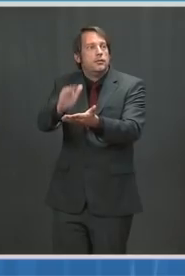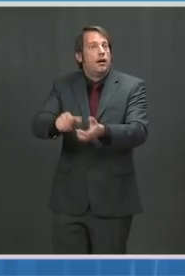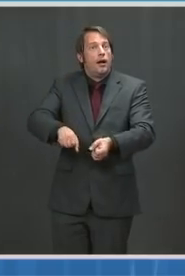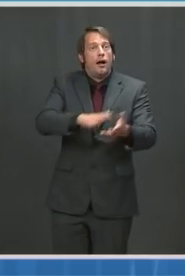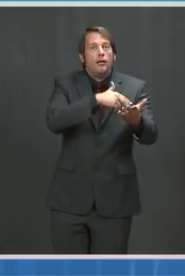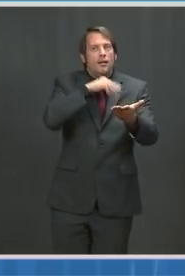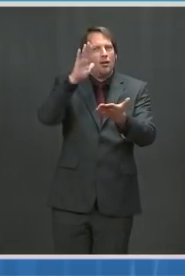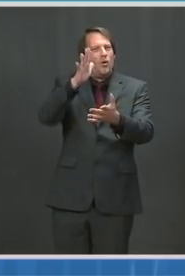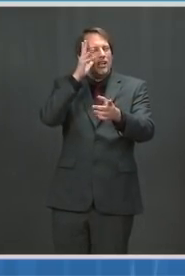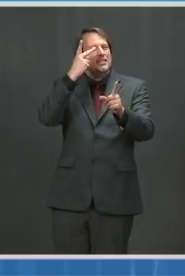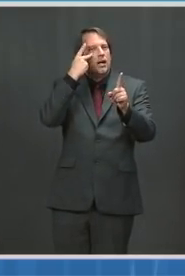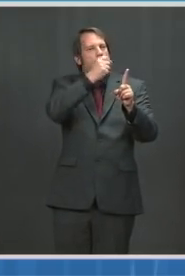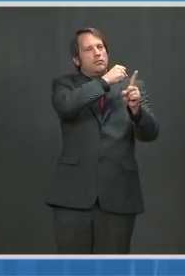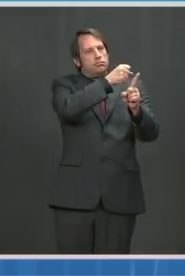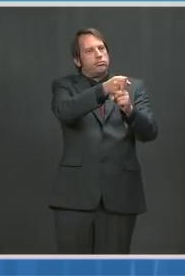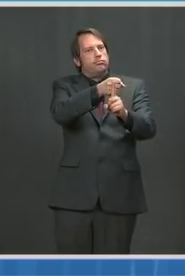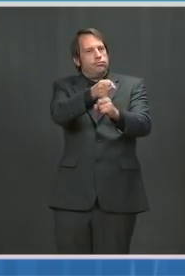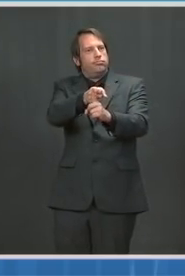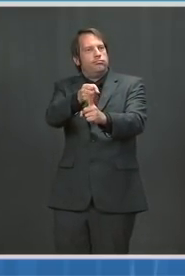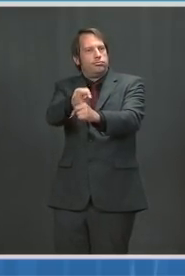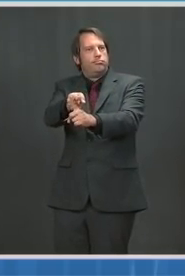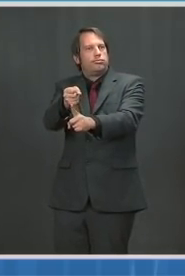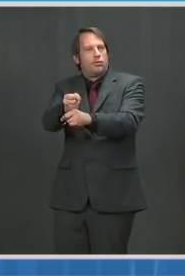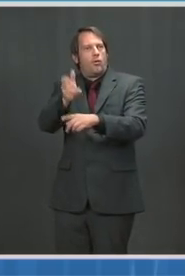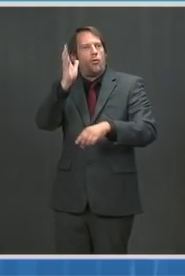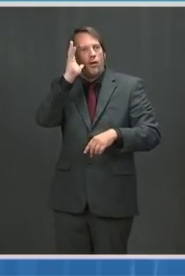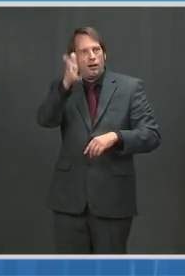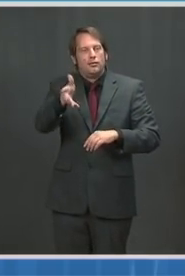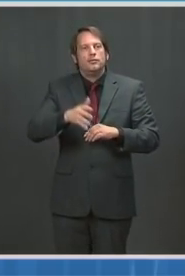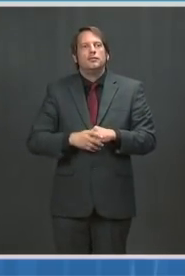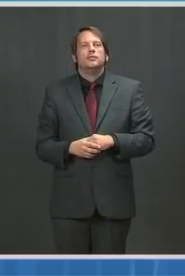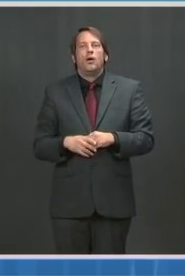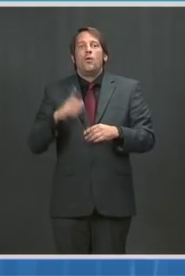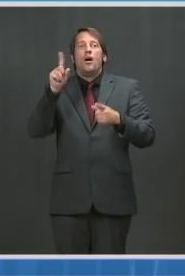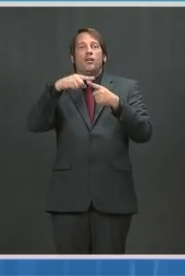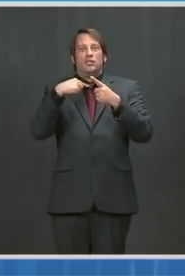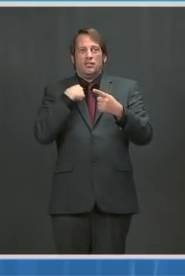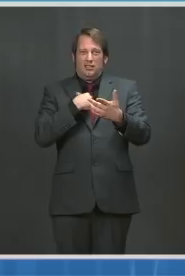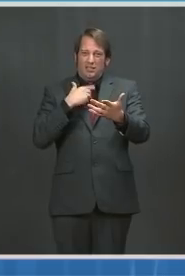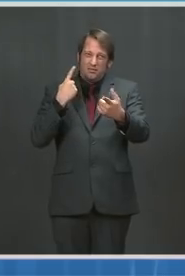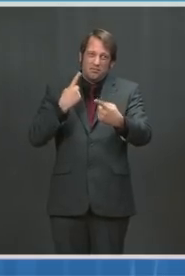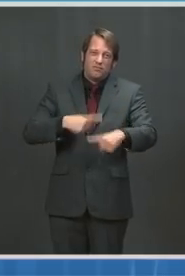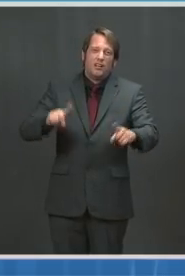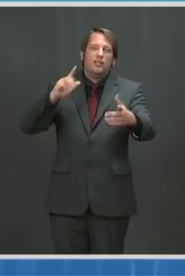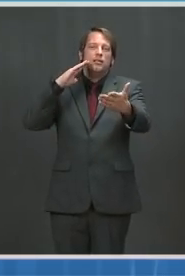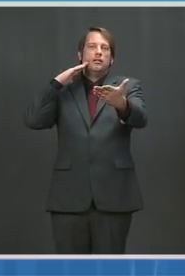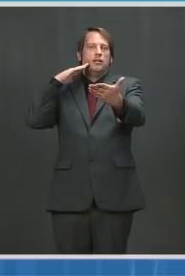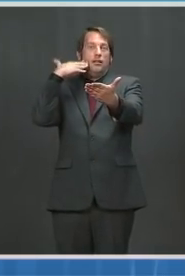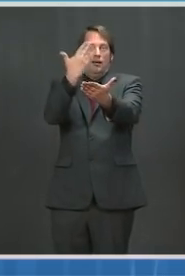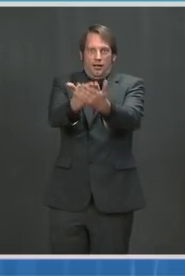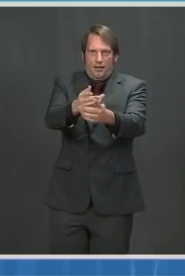It'll be obvious as the numbers come down rather dramatically. And when they do, we're going to wind up getting really,